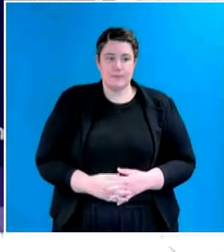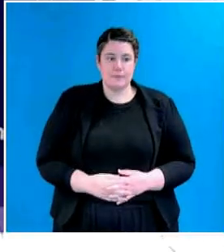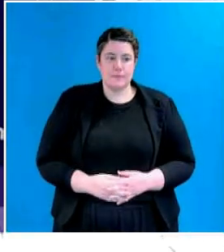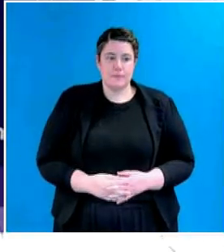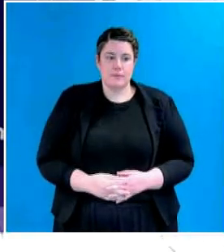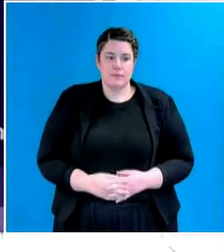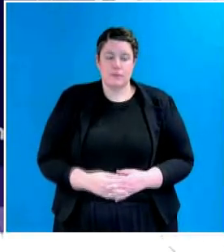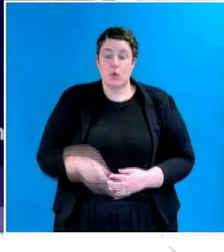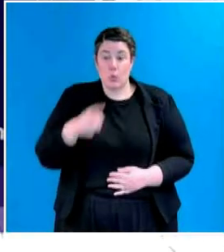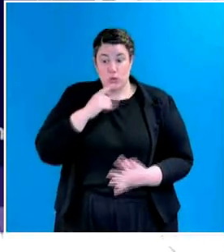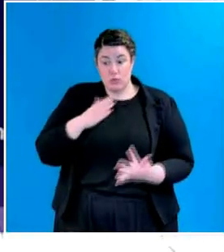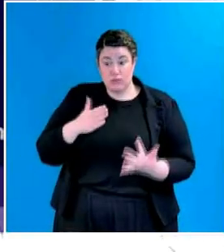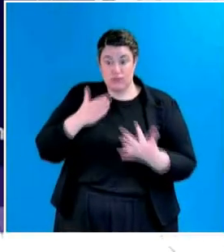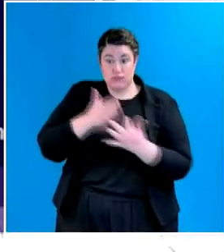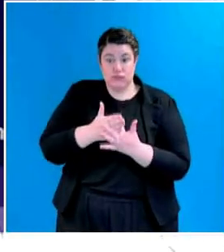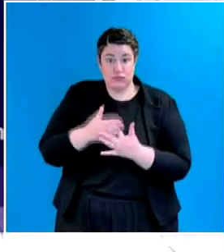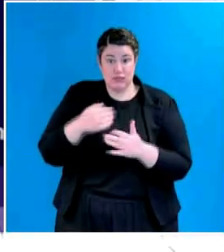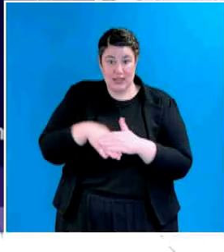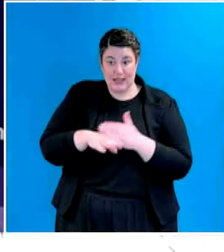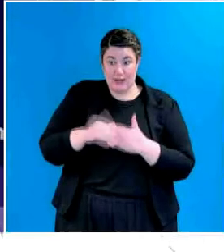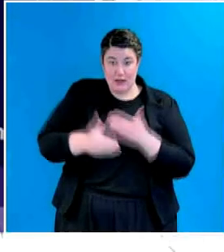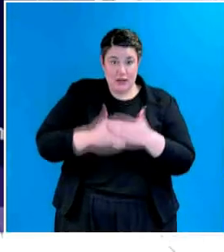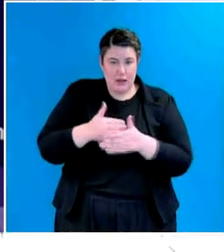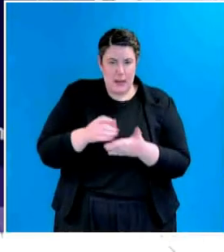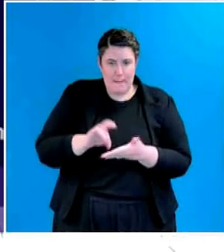When you intervene in proceedings, how do you pay for that?